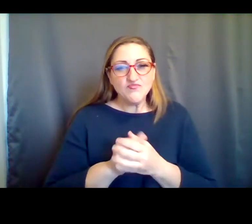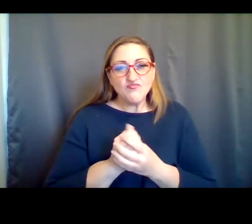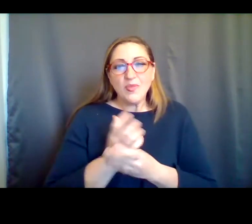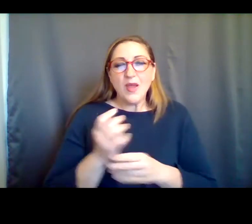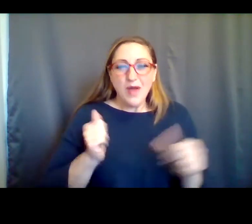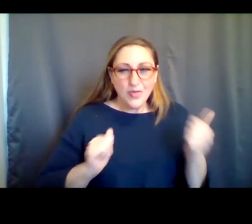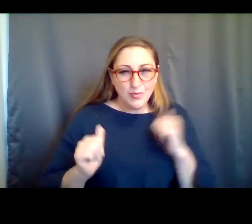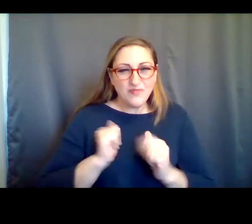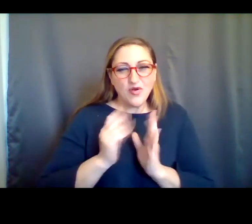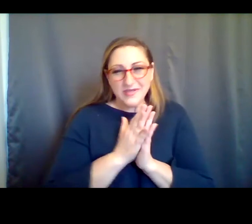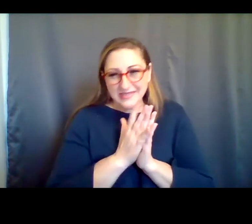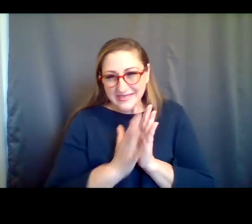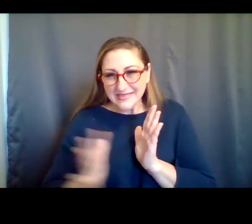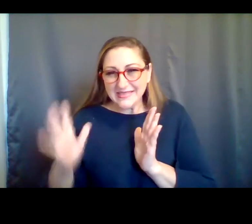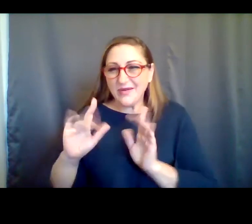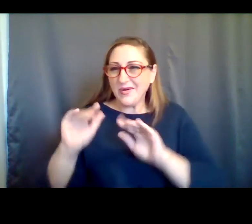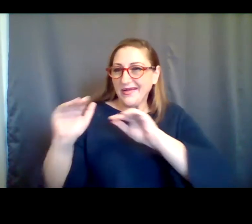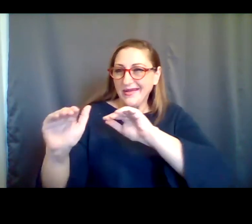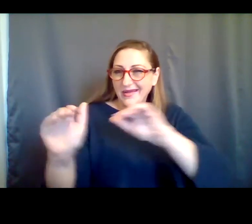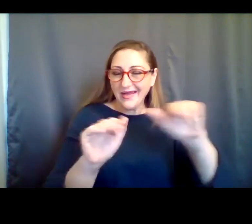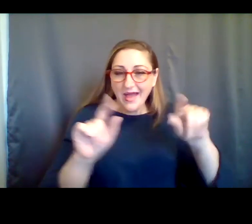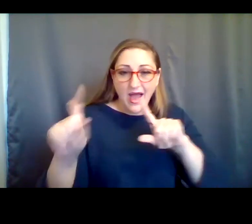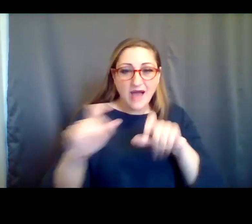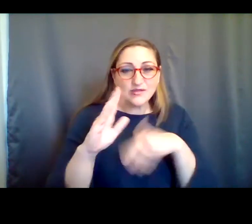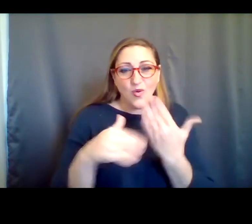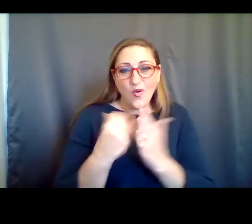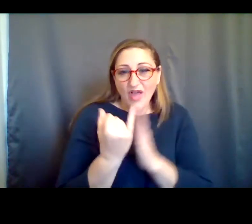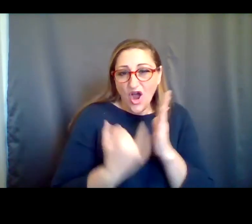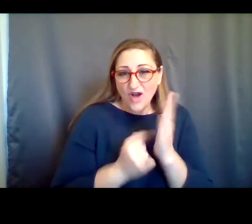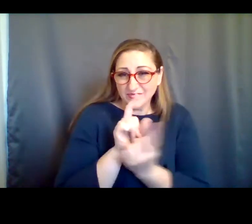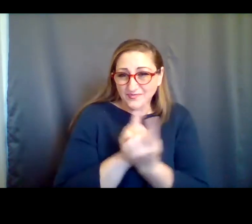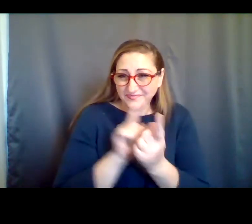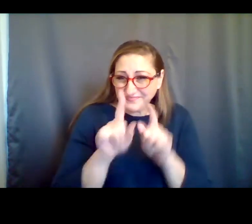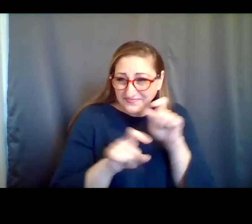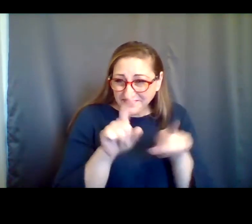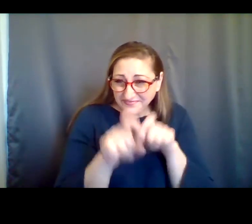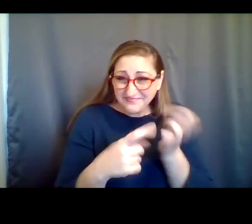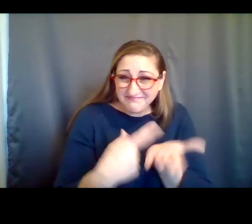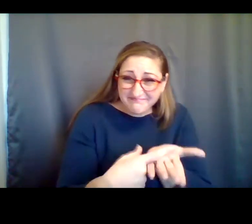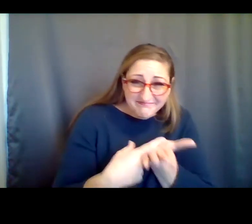performance season and instead we went to the artists and had one-on-one conversations and just tried to meet group where